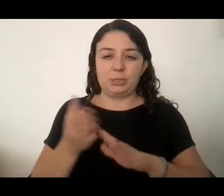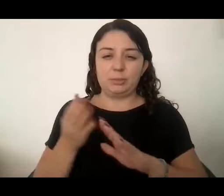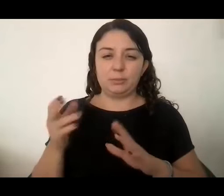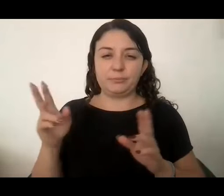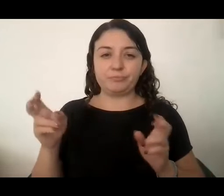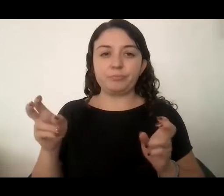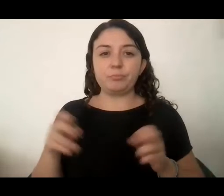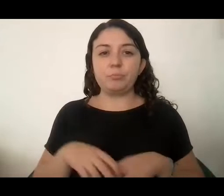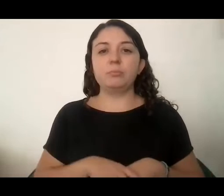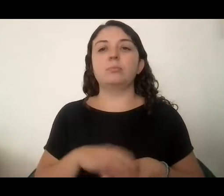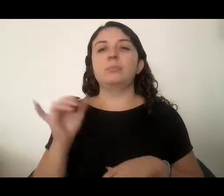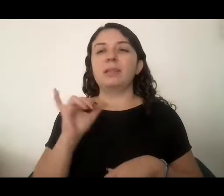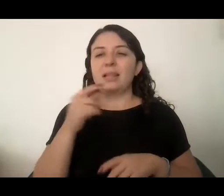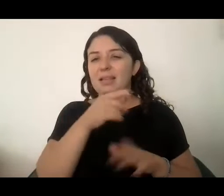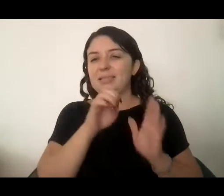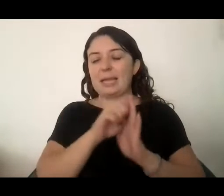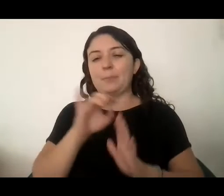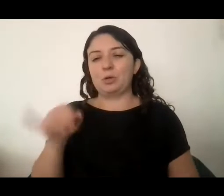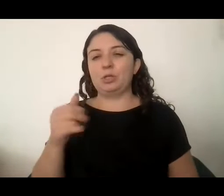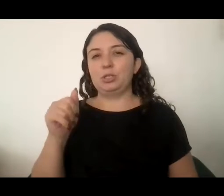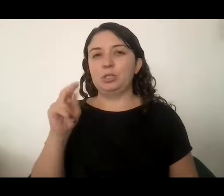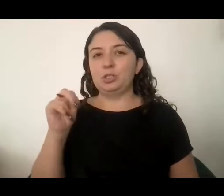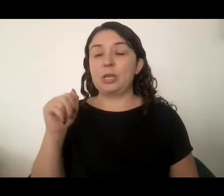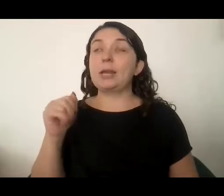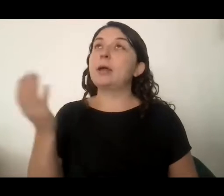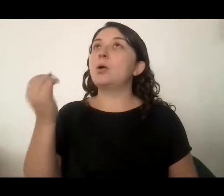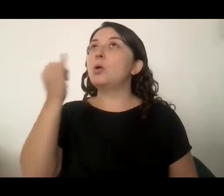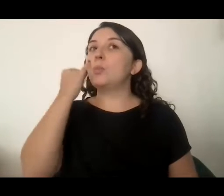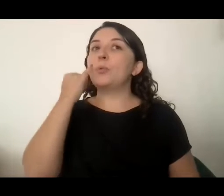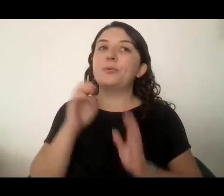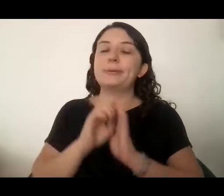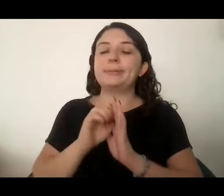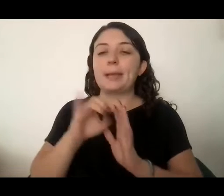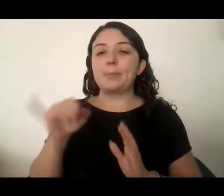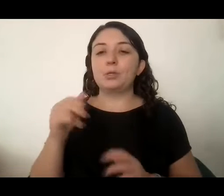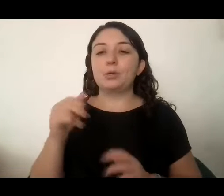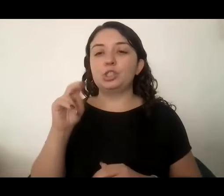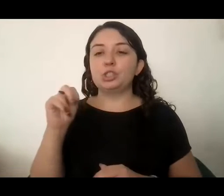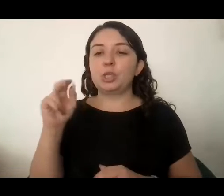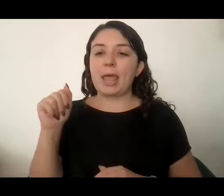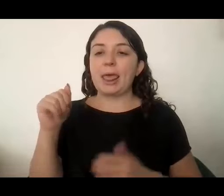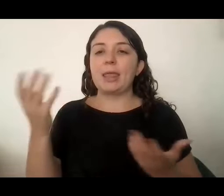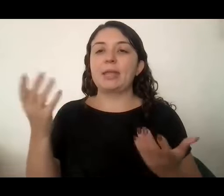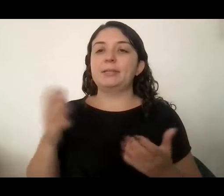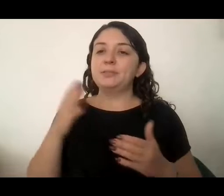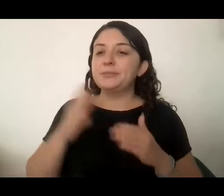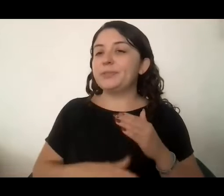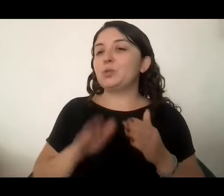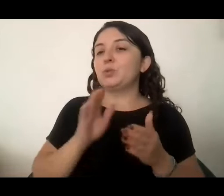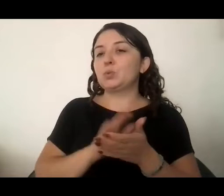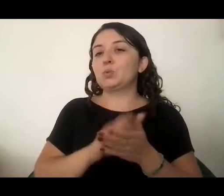example of Jana. Let's say that Jana got let's say she just completed school, she got a degree as a